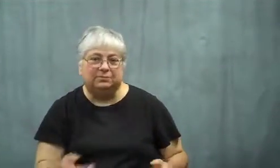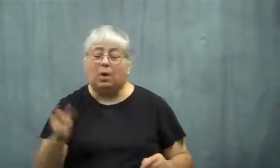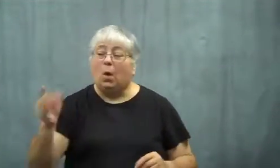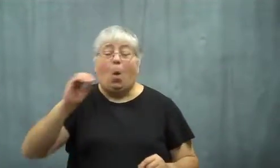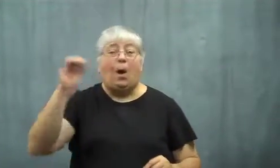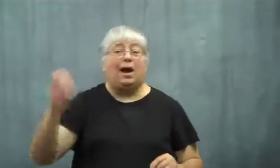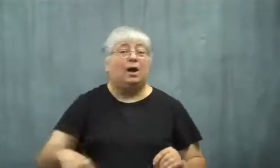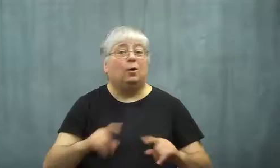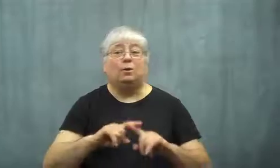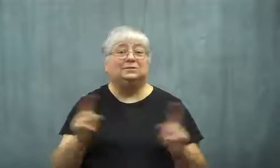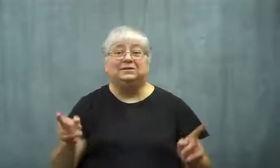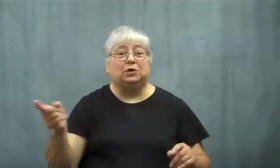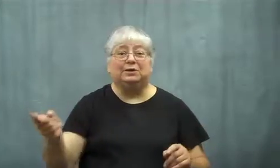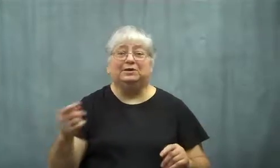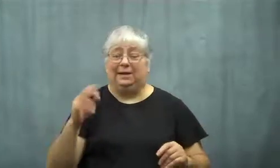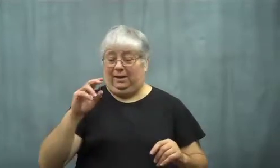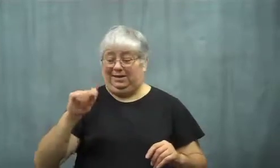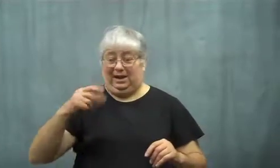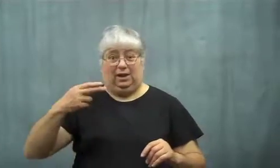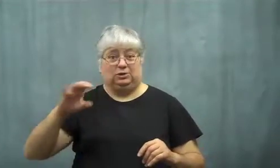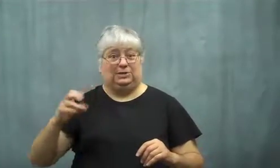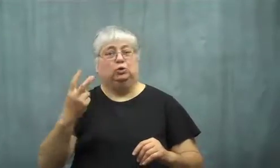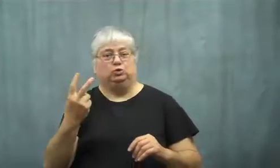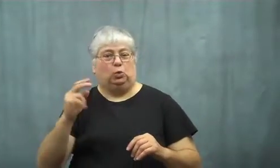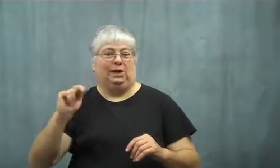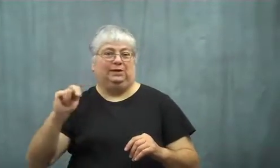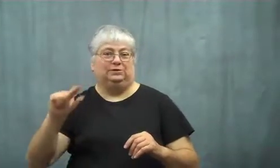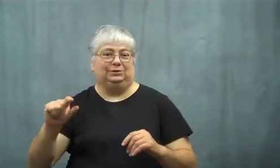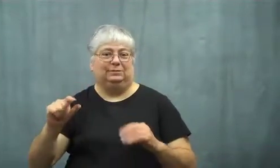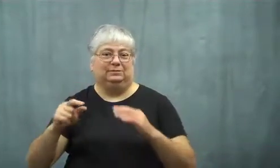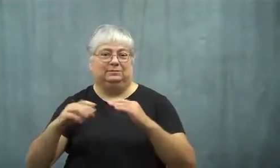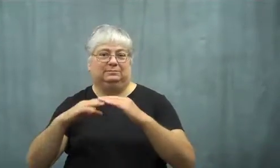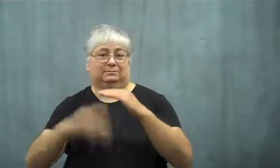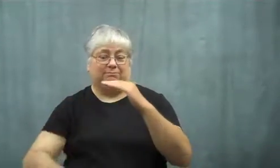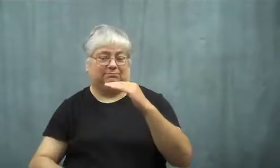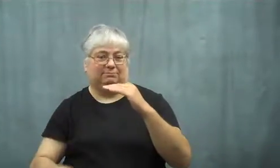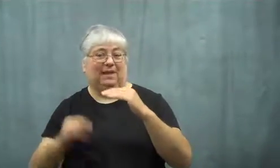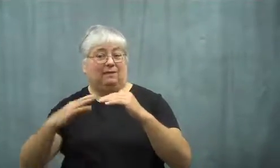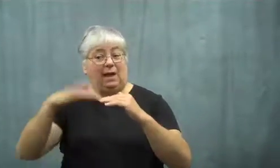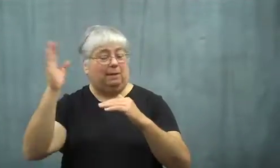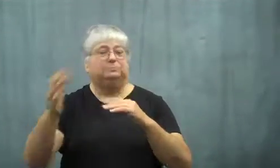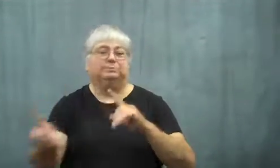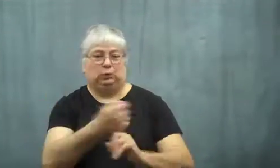In Ohio, the thresholds are different. For THC it is 2 nanograms.